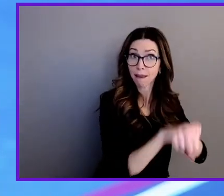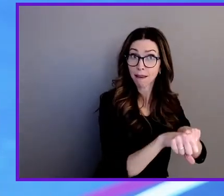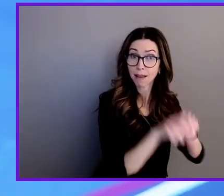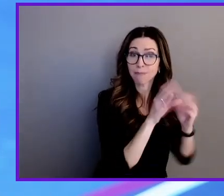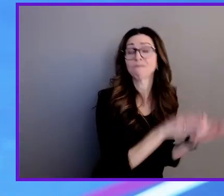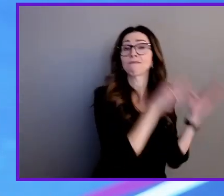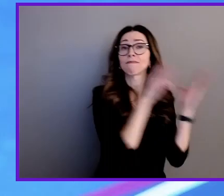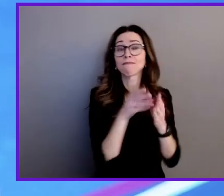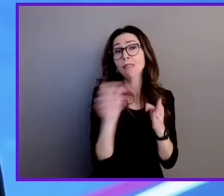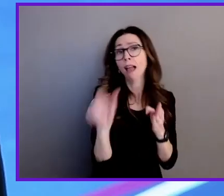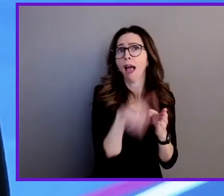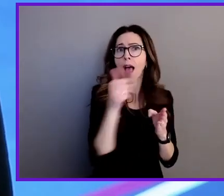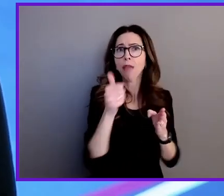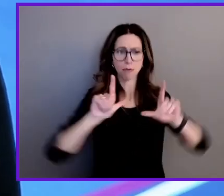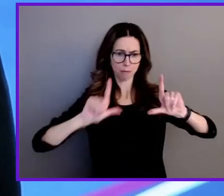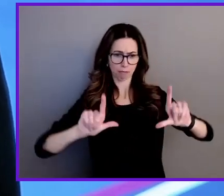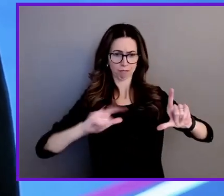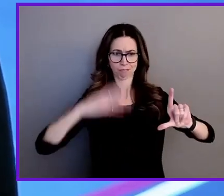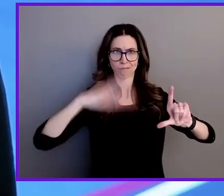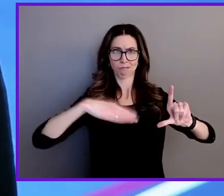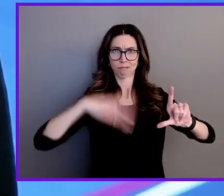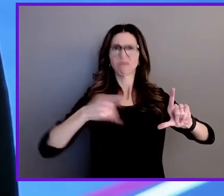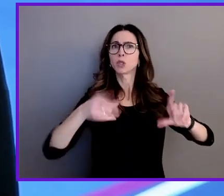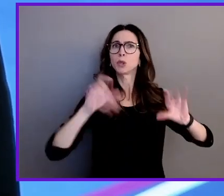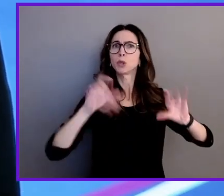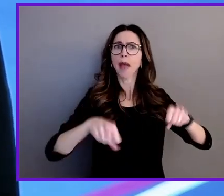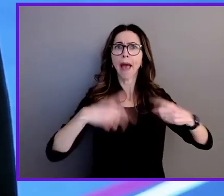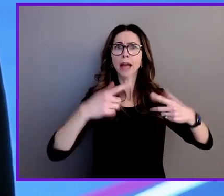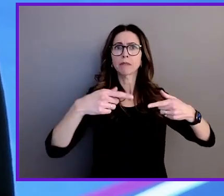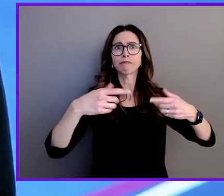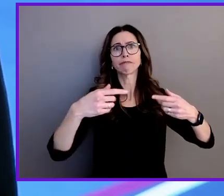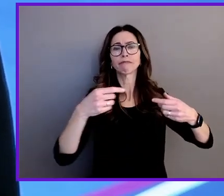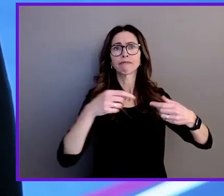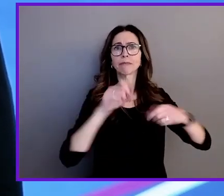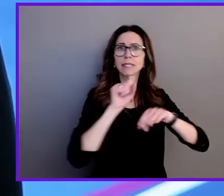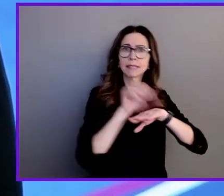in an open chat with other event participants and our moderators.